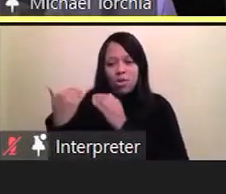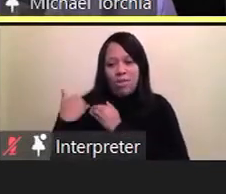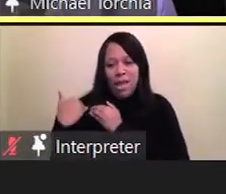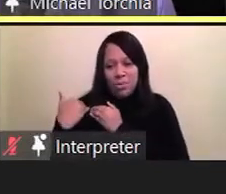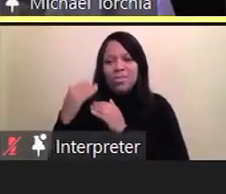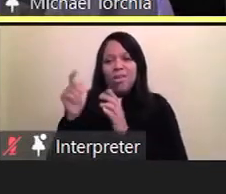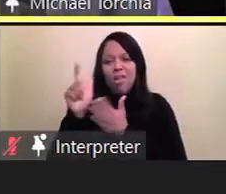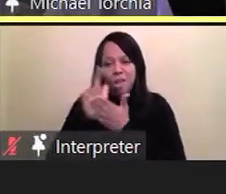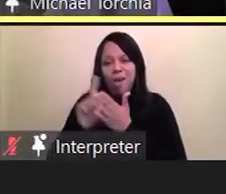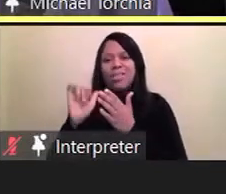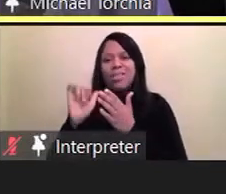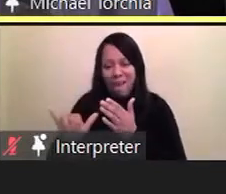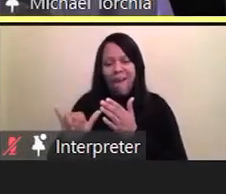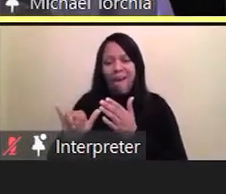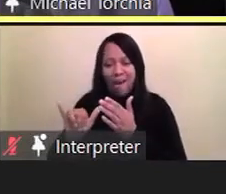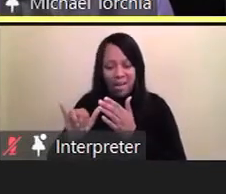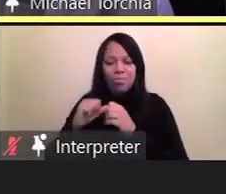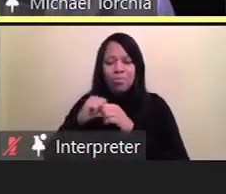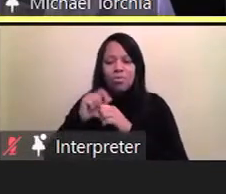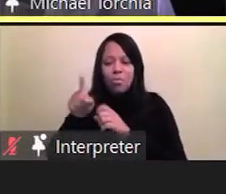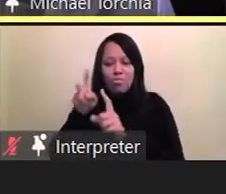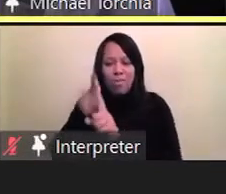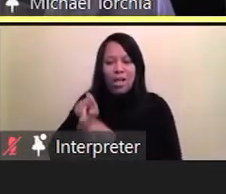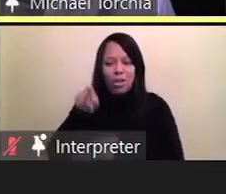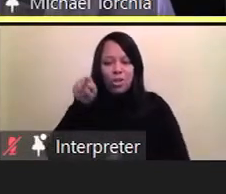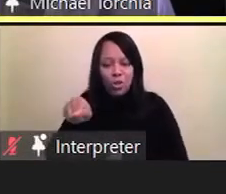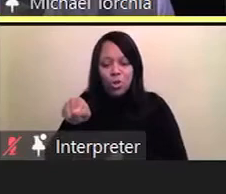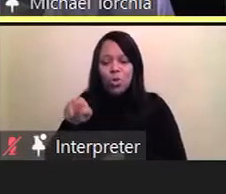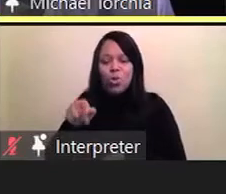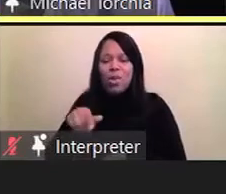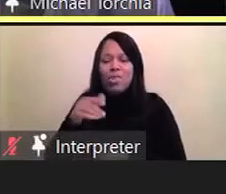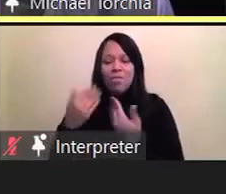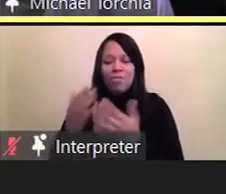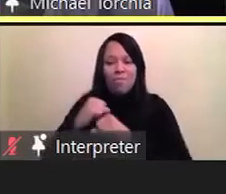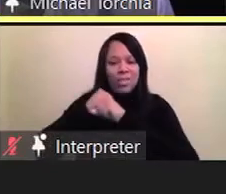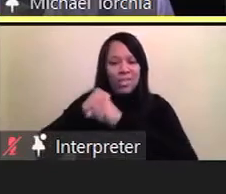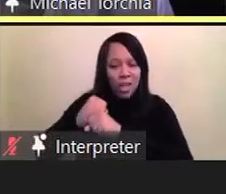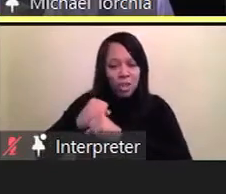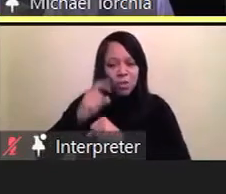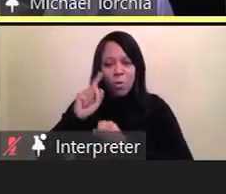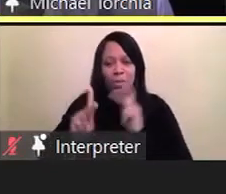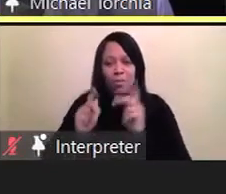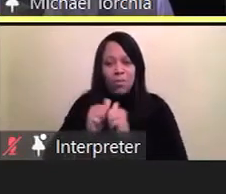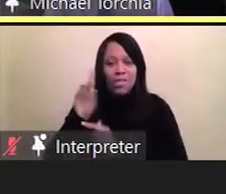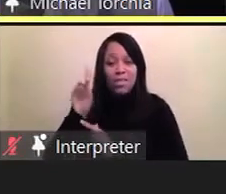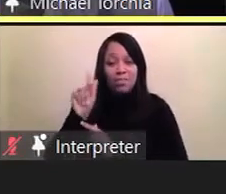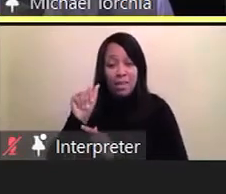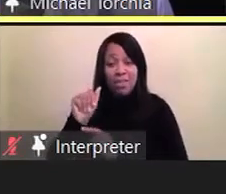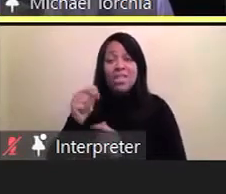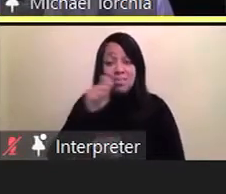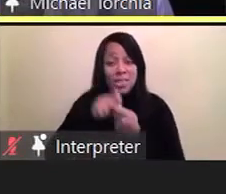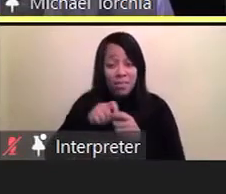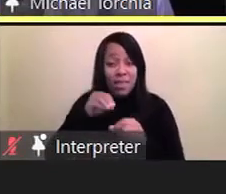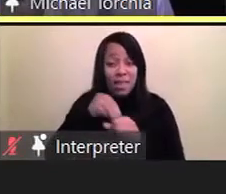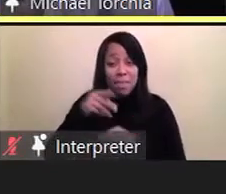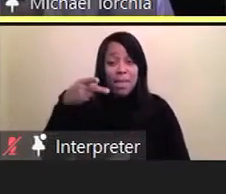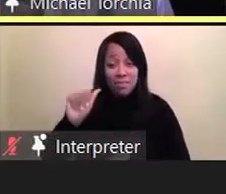prevent discrimination against people with disabilities, Pennsylvania being one of them. That's where we're sitting right now.